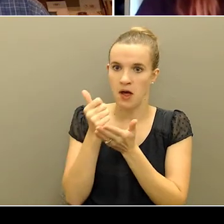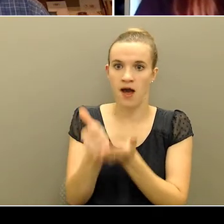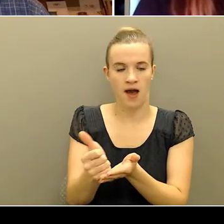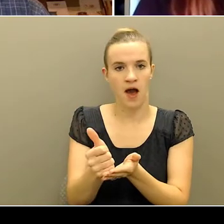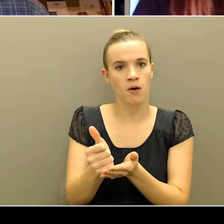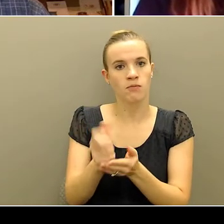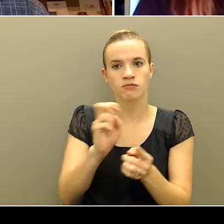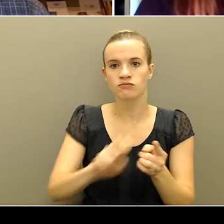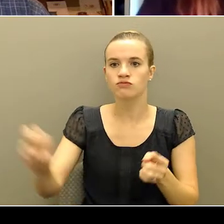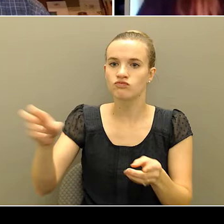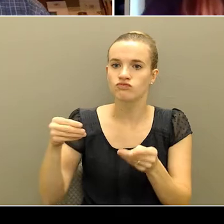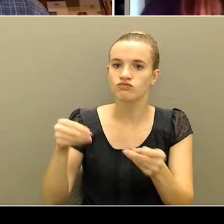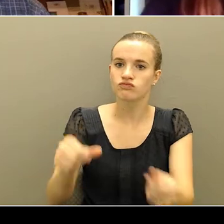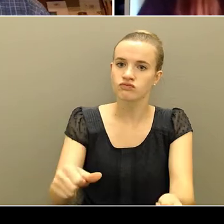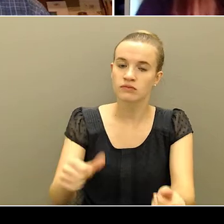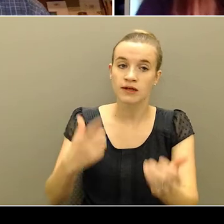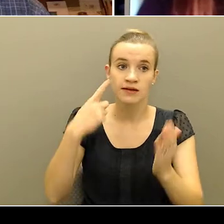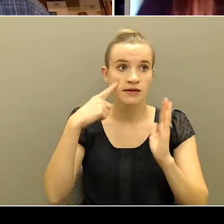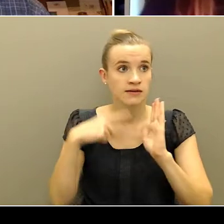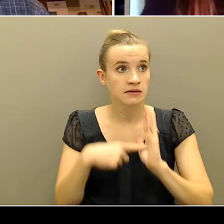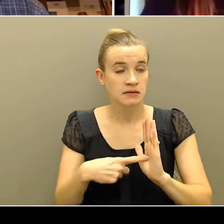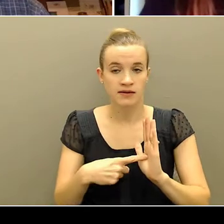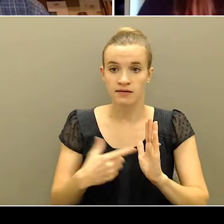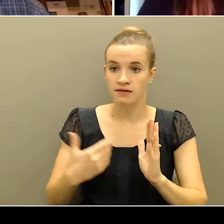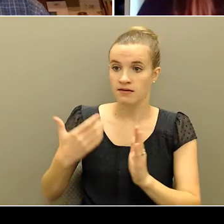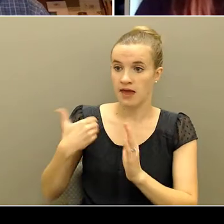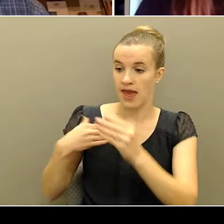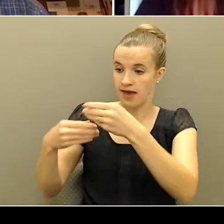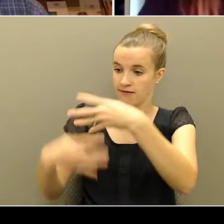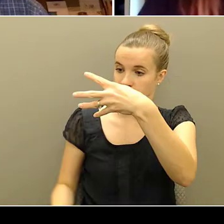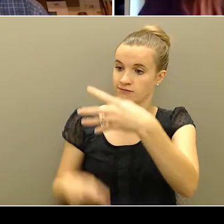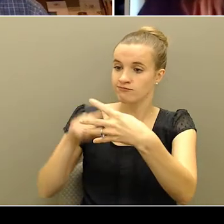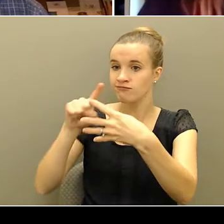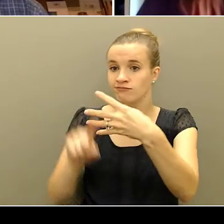So whether it's, you know, shower chairs, or different wheelchairs, or,